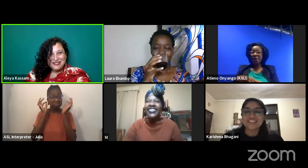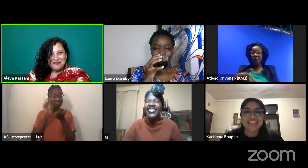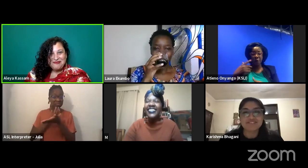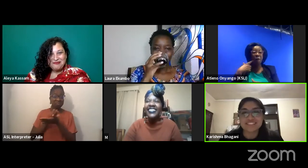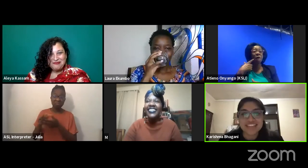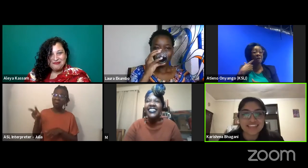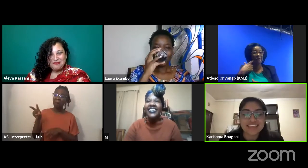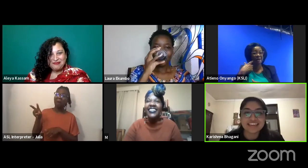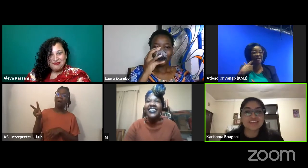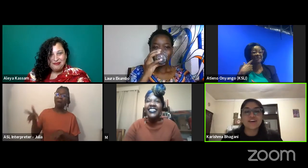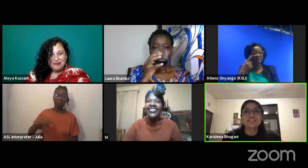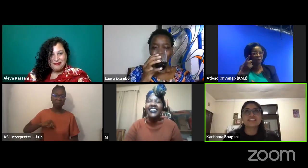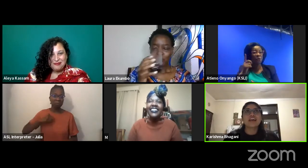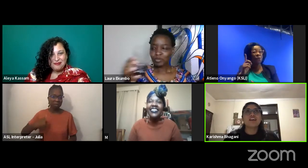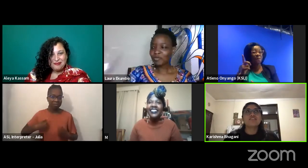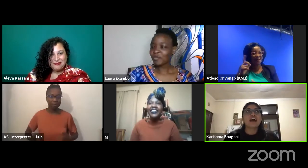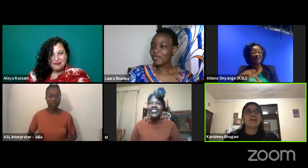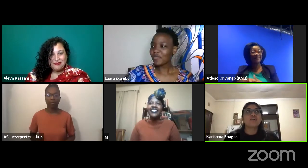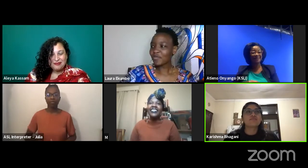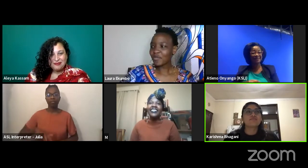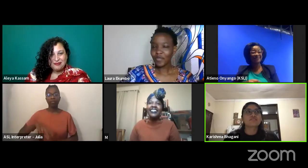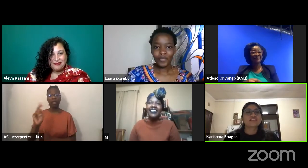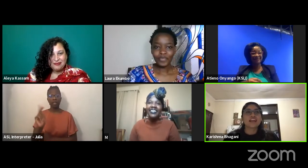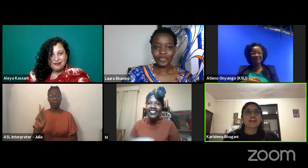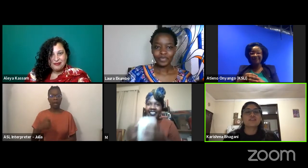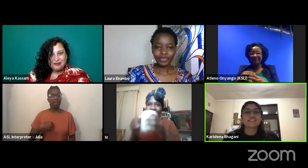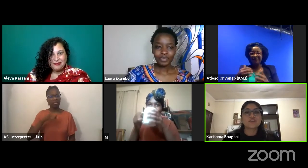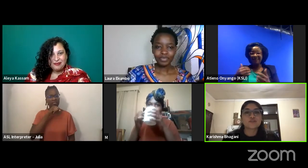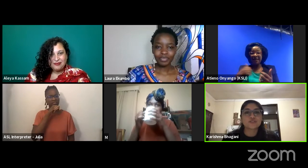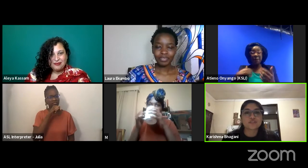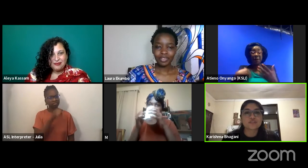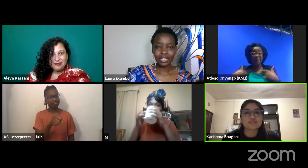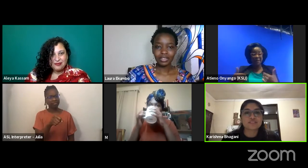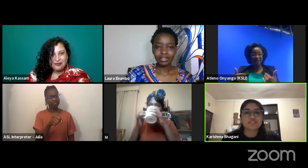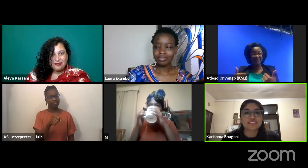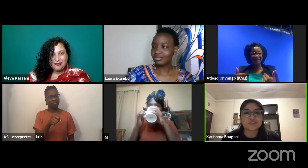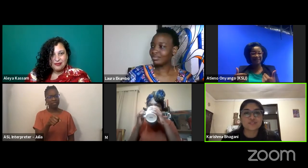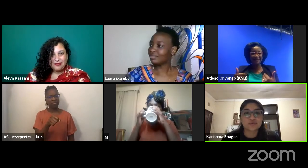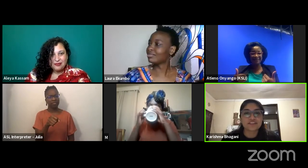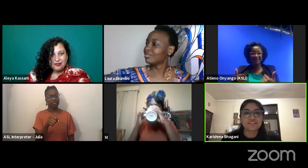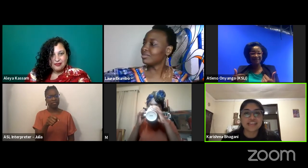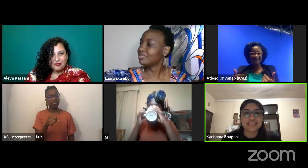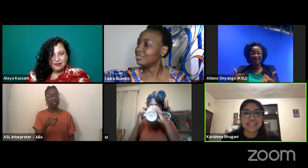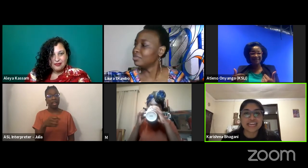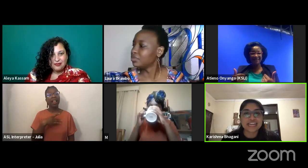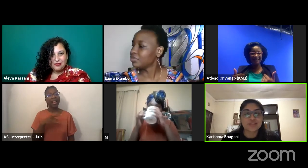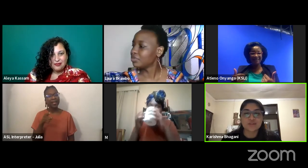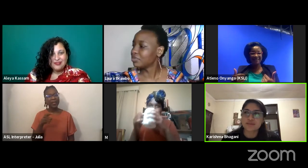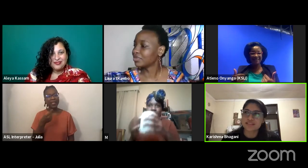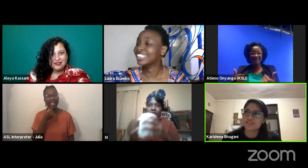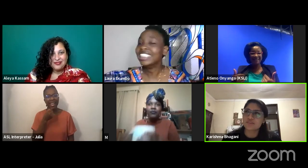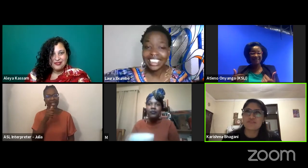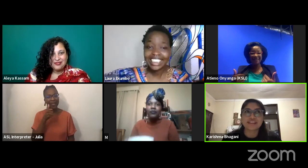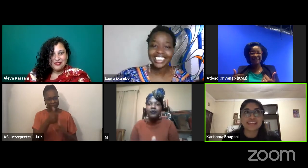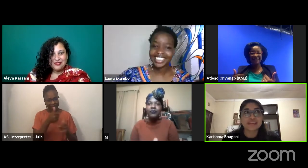I just have to say I think I just love how... I noticed the fact that you use the word flaky Aleya, and I thought to myself, you're not flaky,